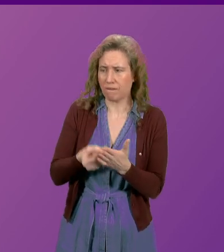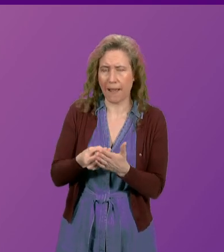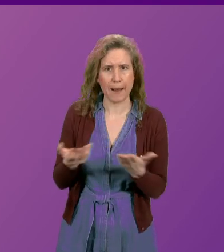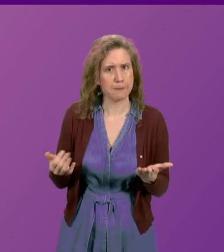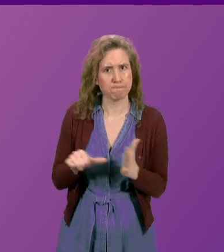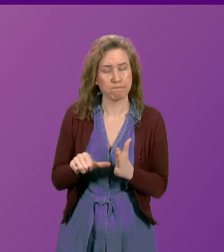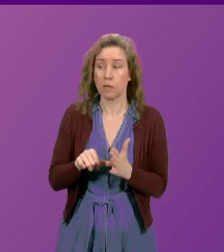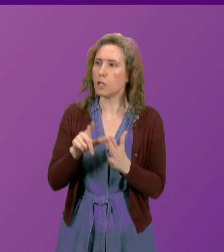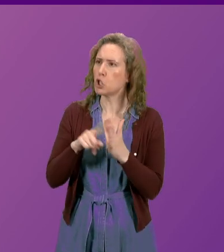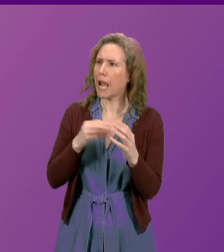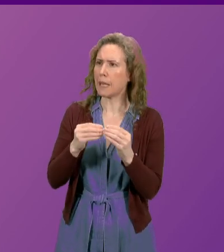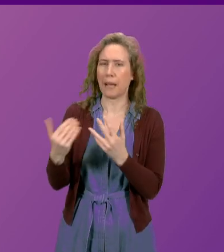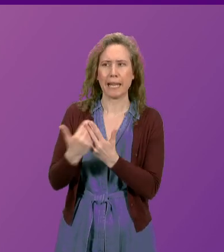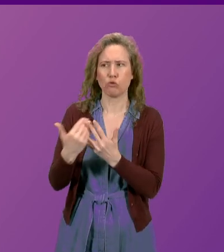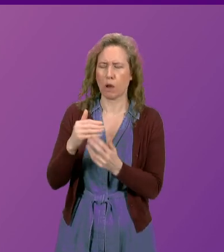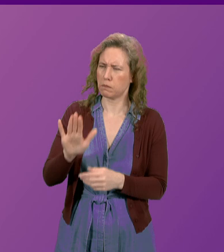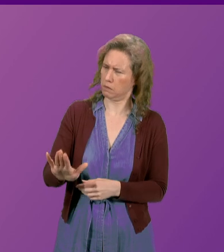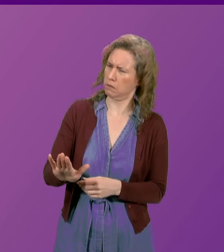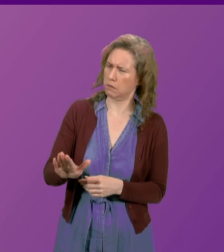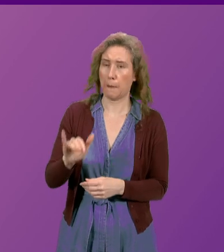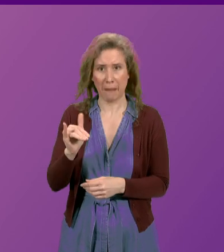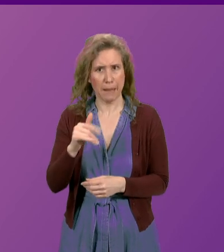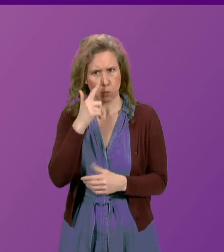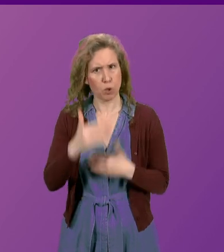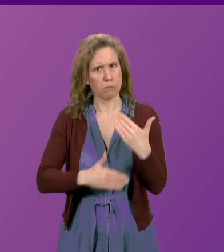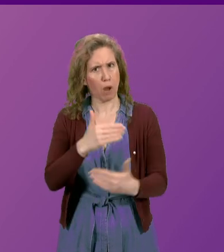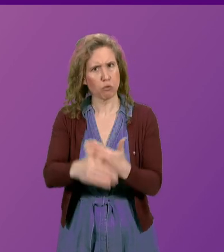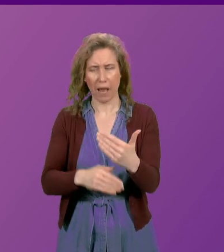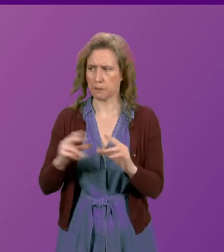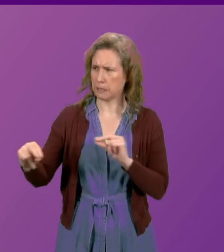If Jackie Baillie would stop interrupting me, we might make a little more progress.